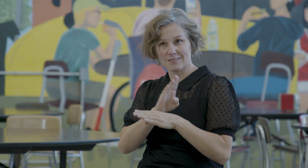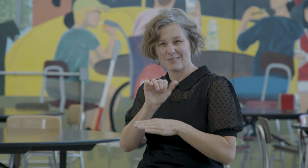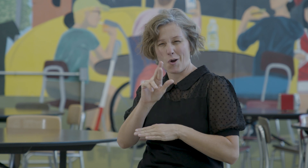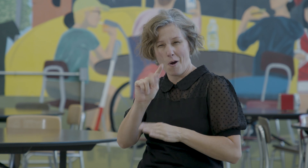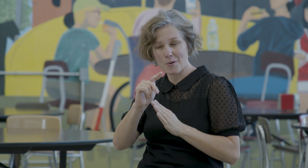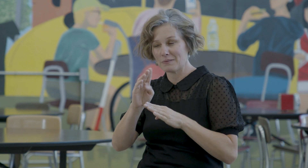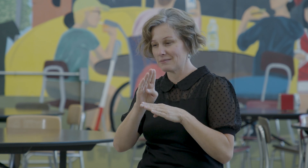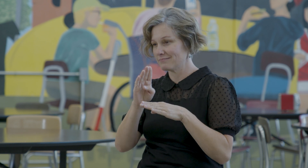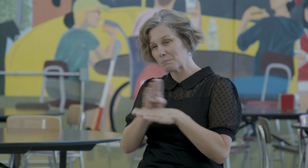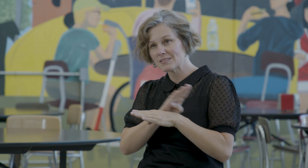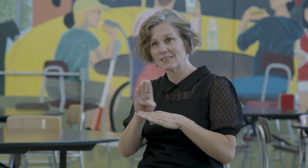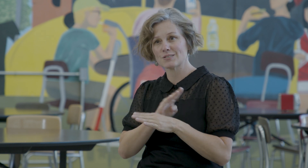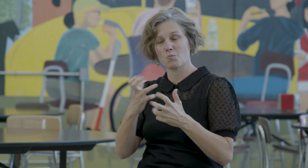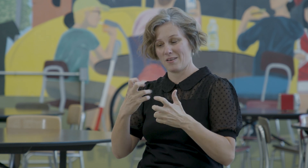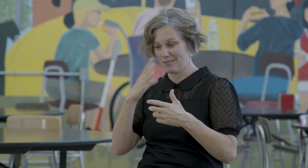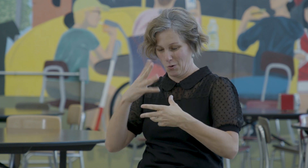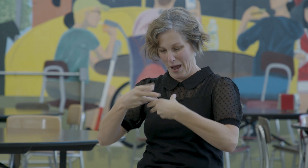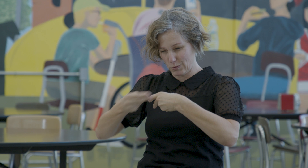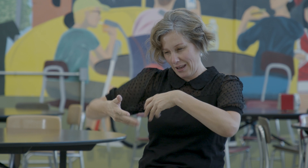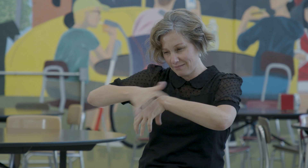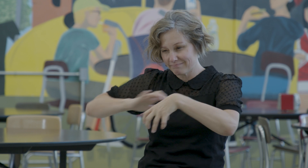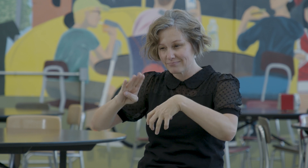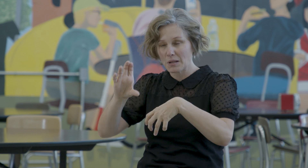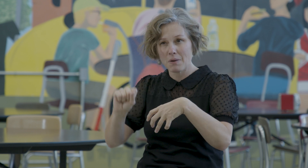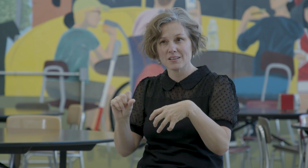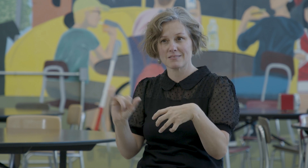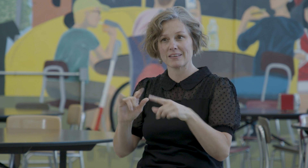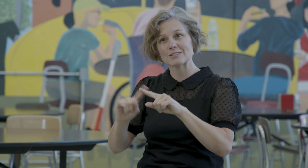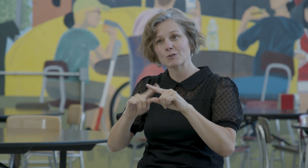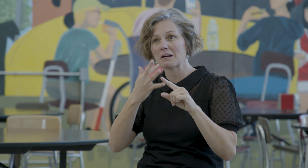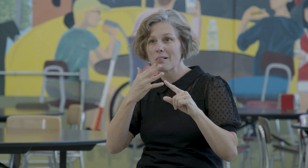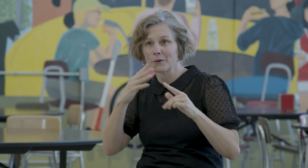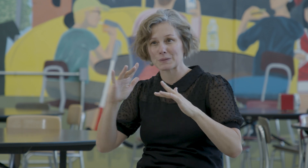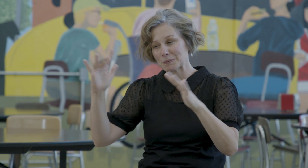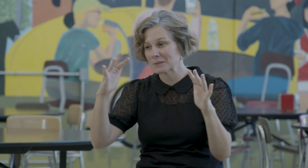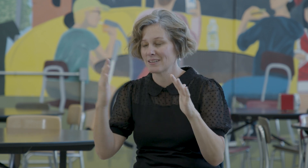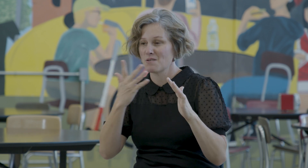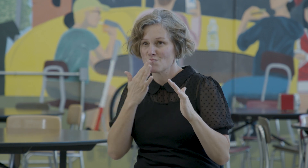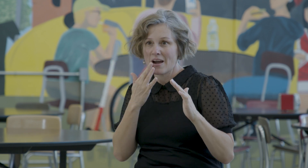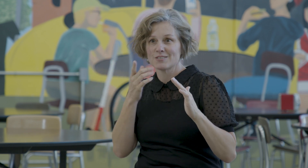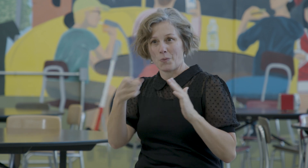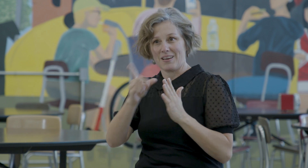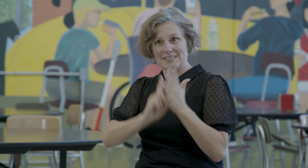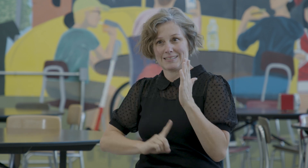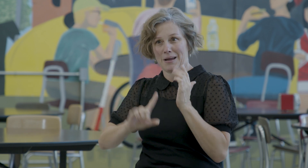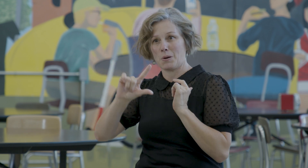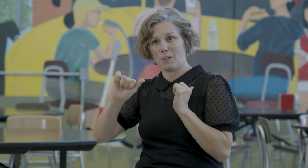You know how they can add design and color by putting a wrap around the bus? Well, they designed our logo.